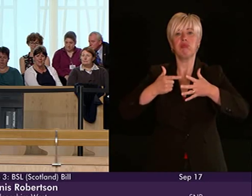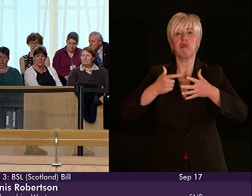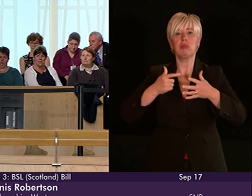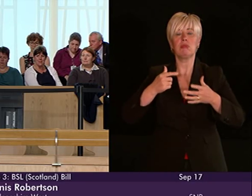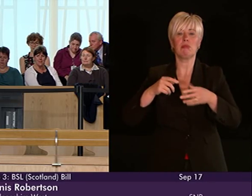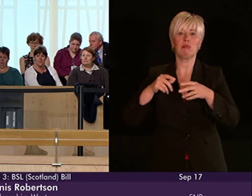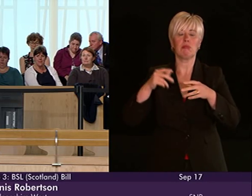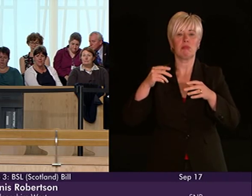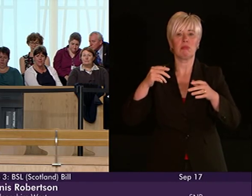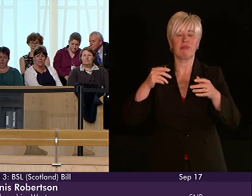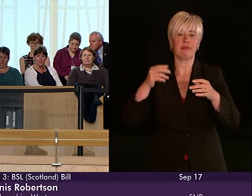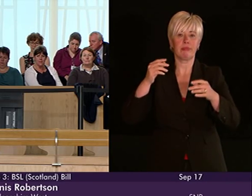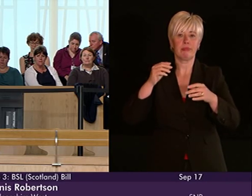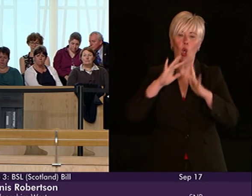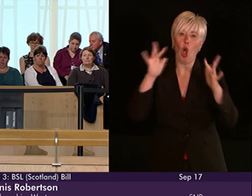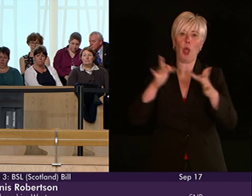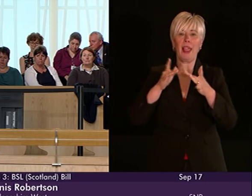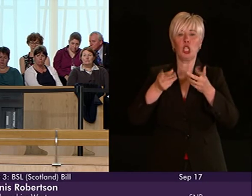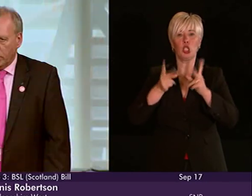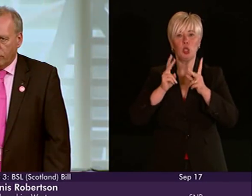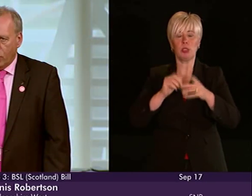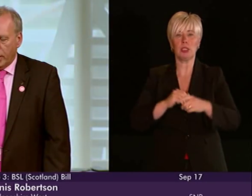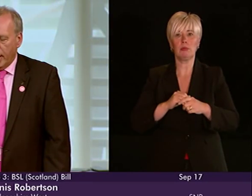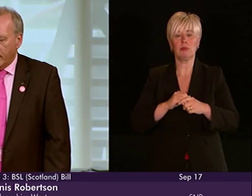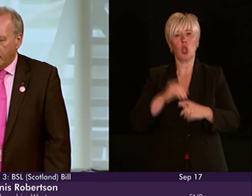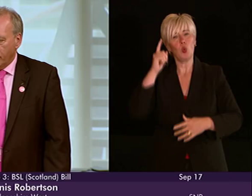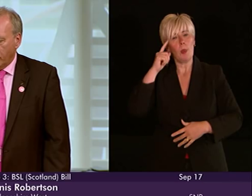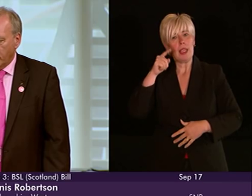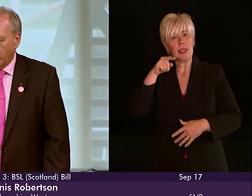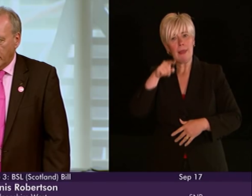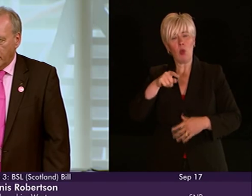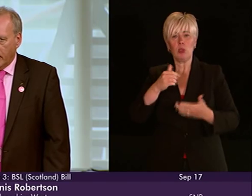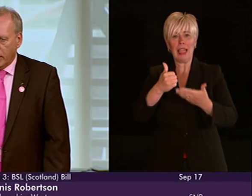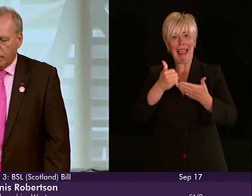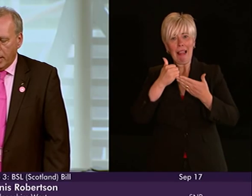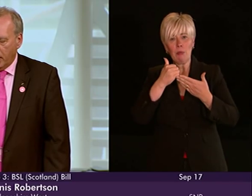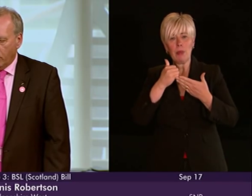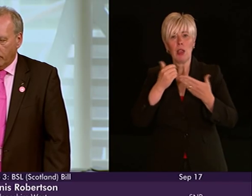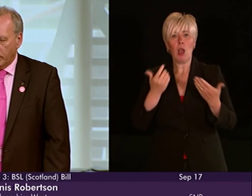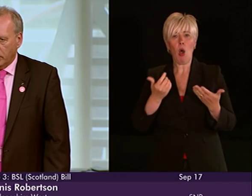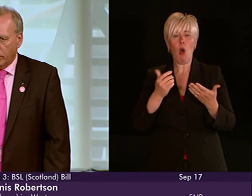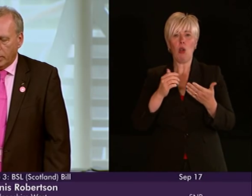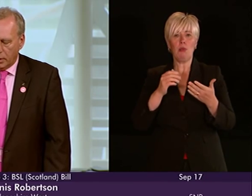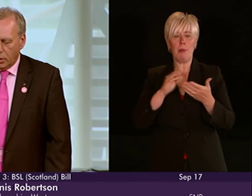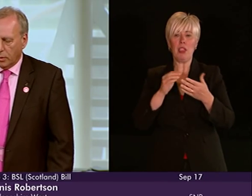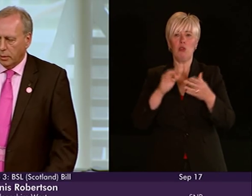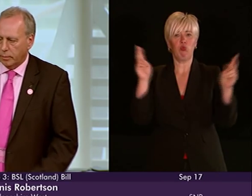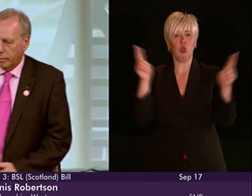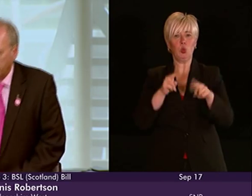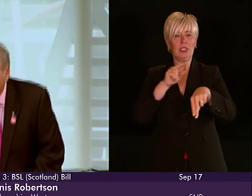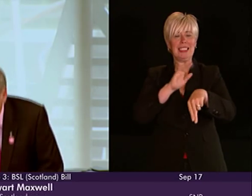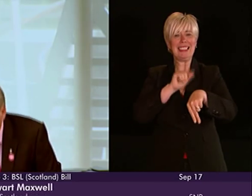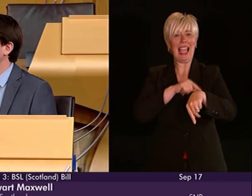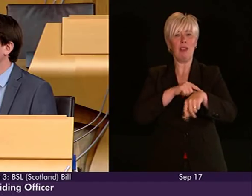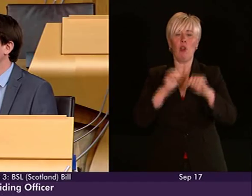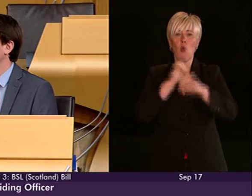out to more public services could avoid appointments with constituents being delayed?